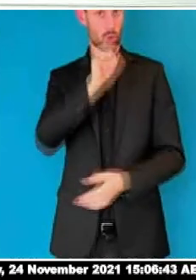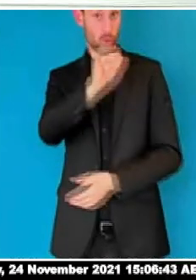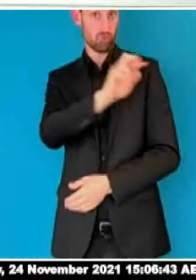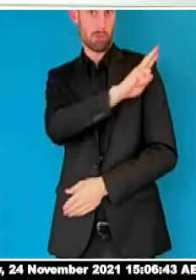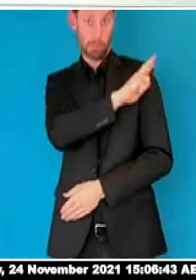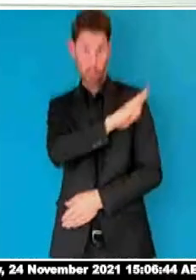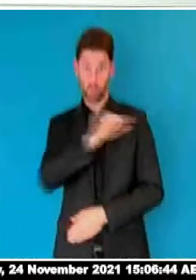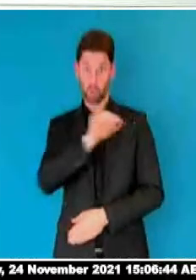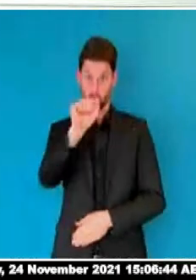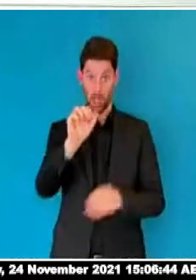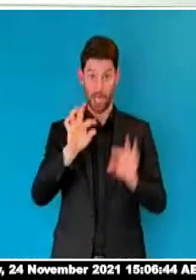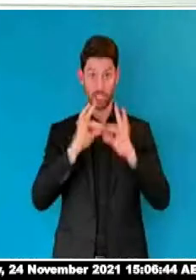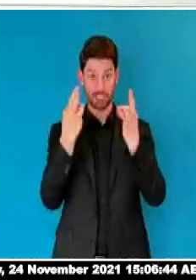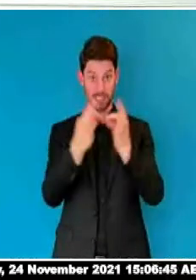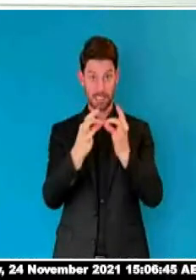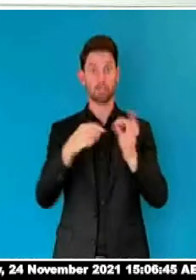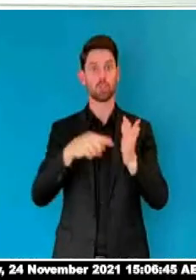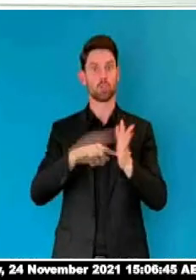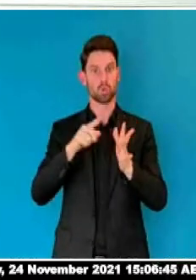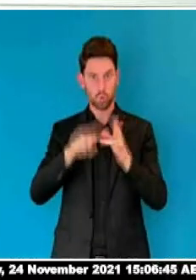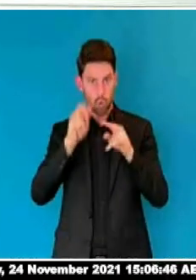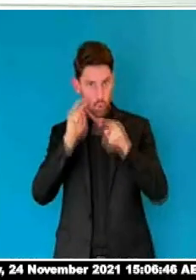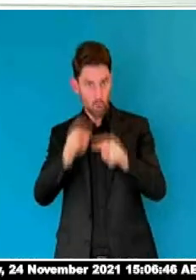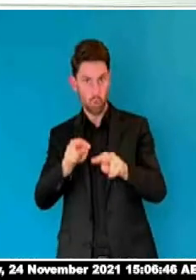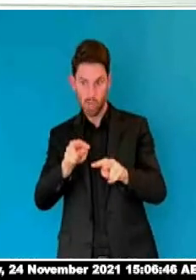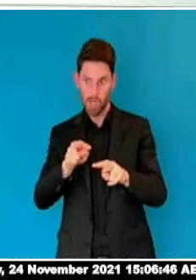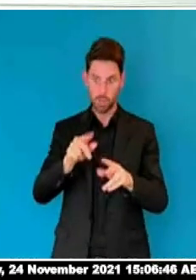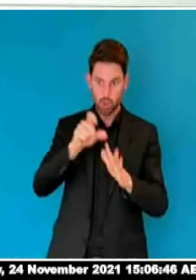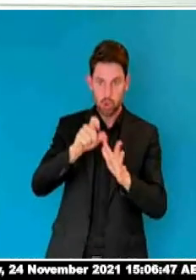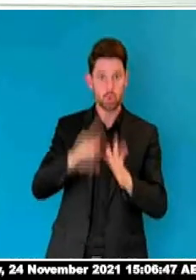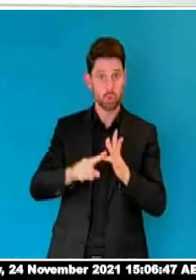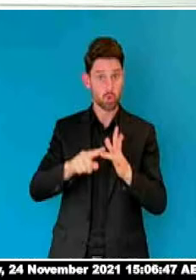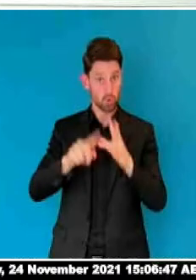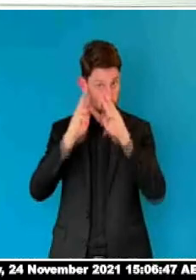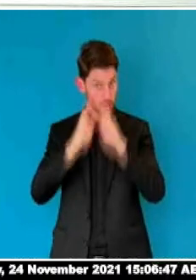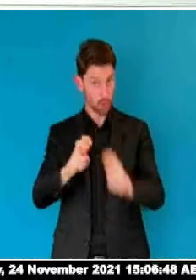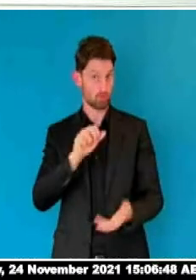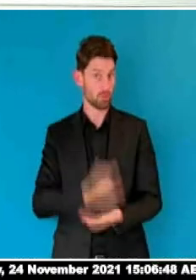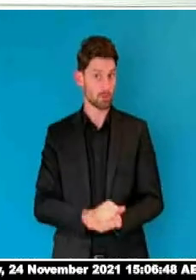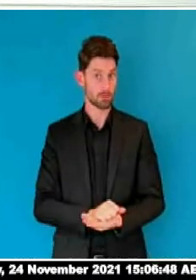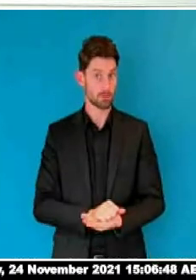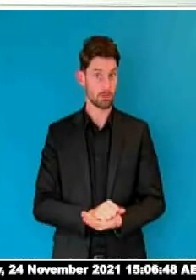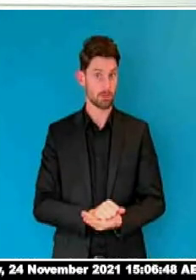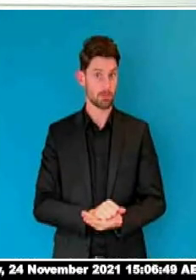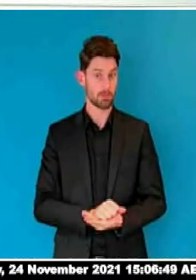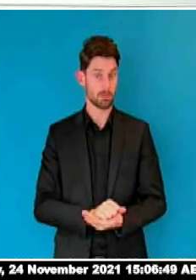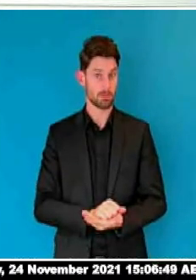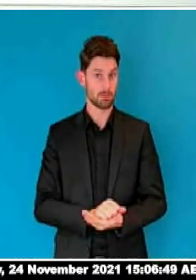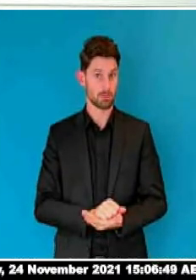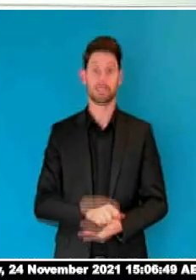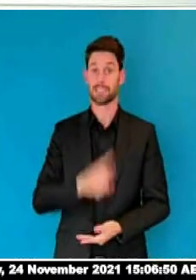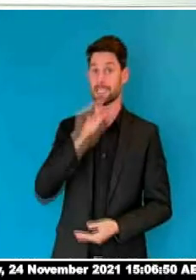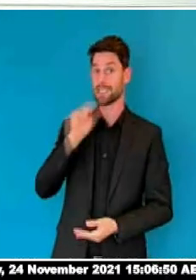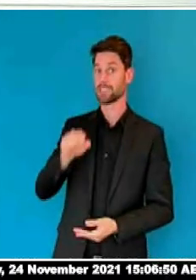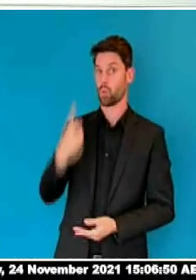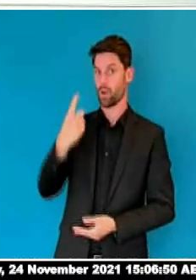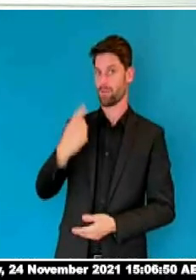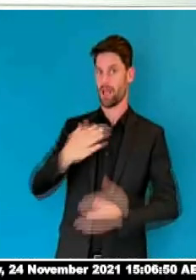Yes. Yes, that is one of the functions of Safe Work Australia.